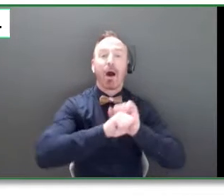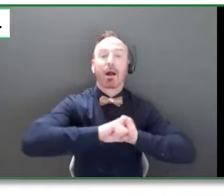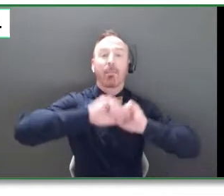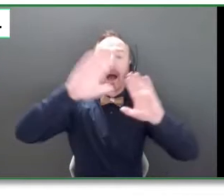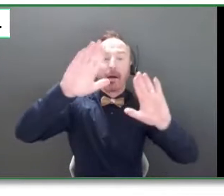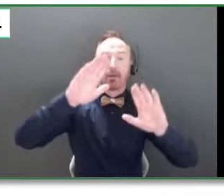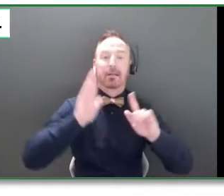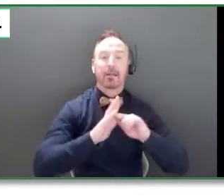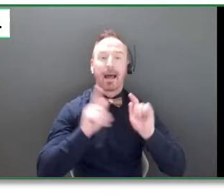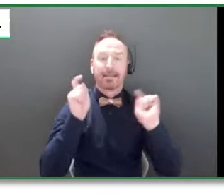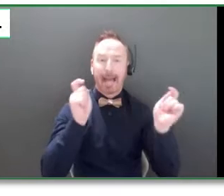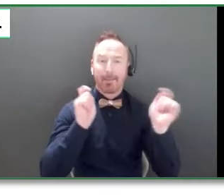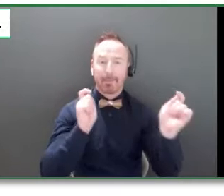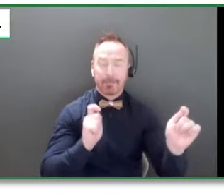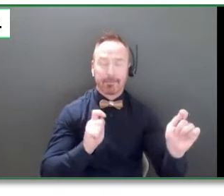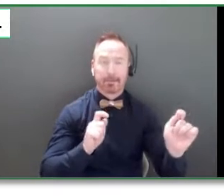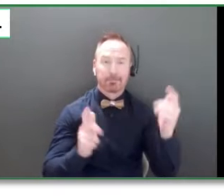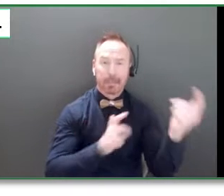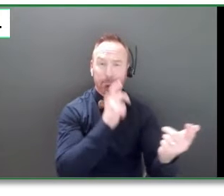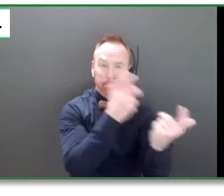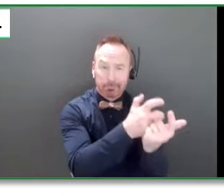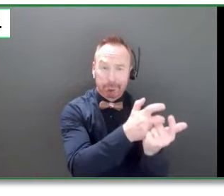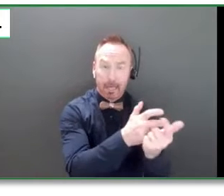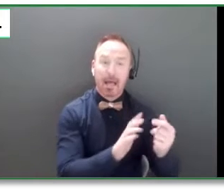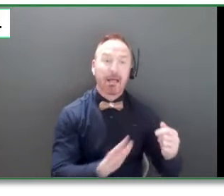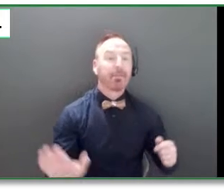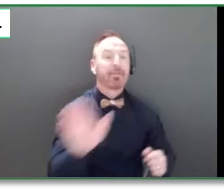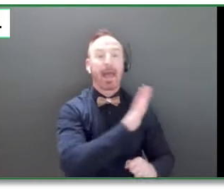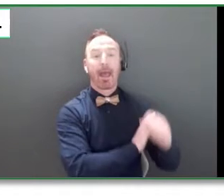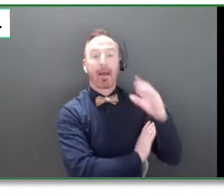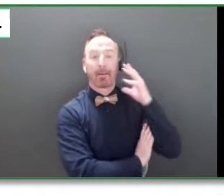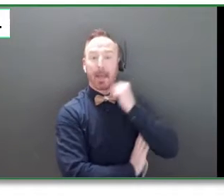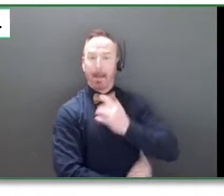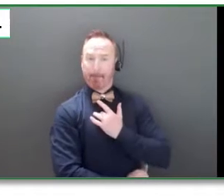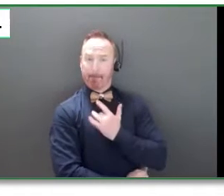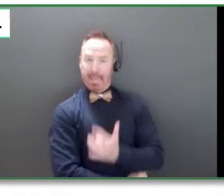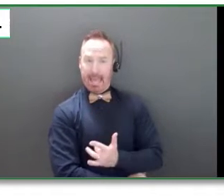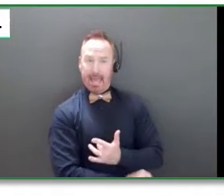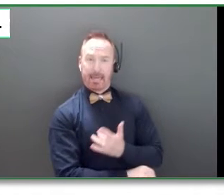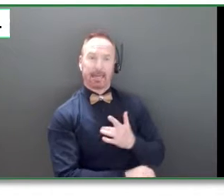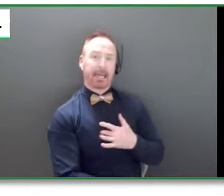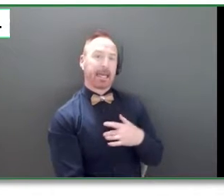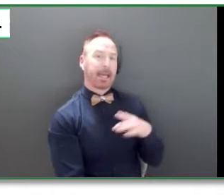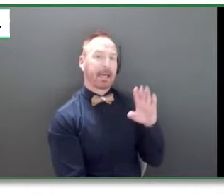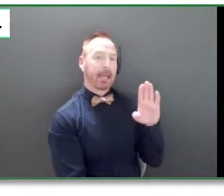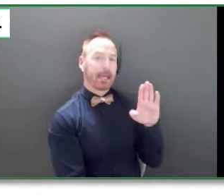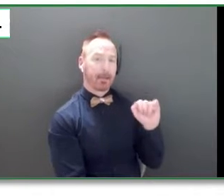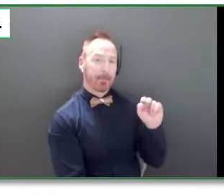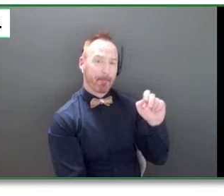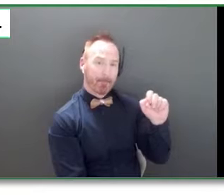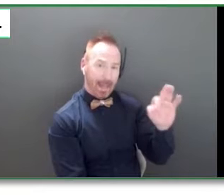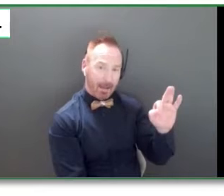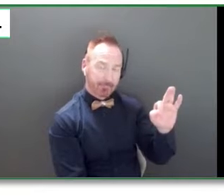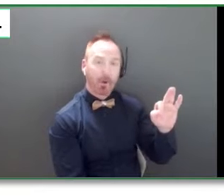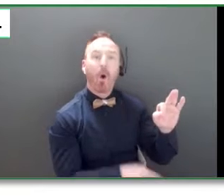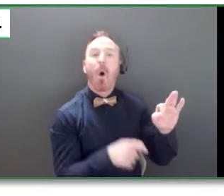experiences at a Banff National Park and other nearby provincial parks.